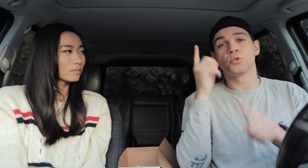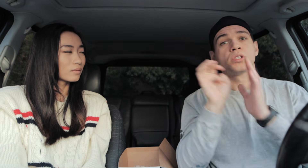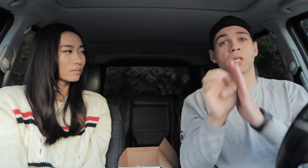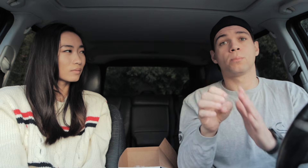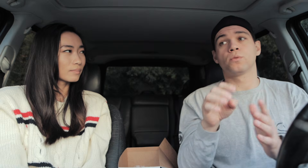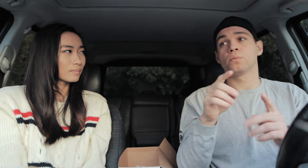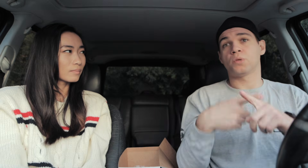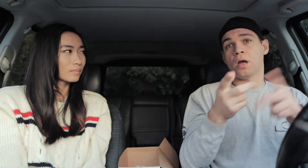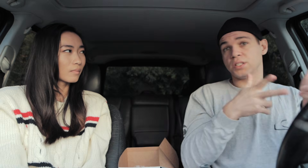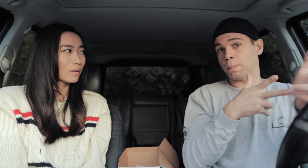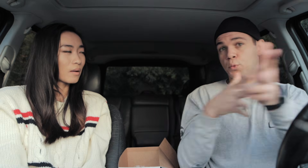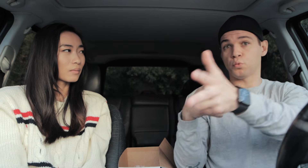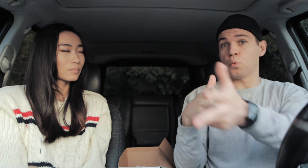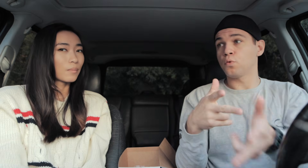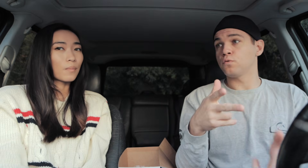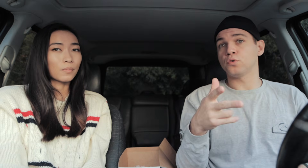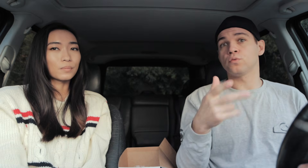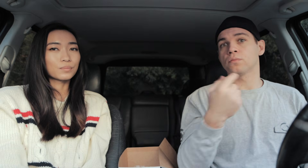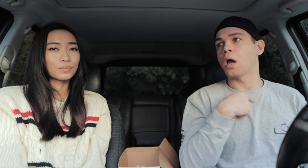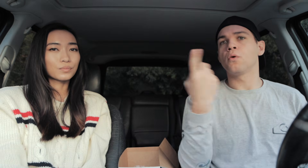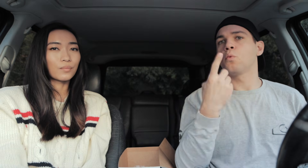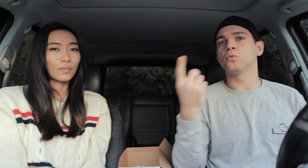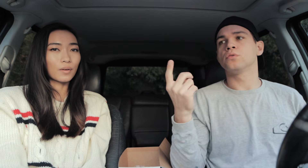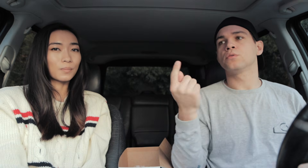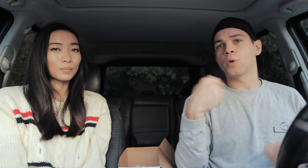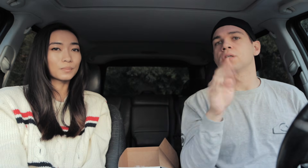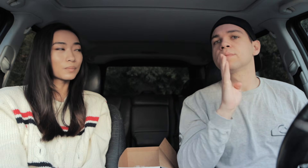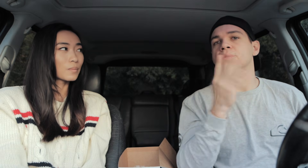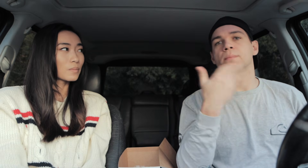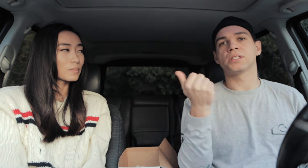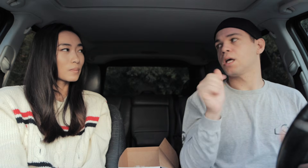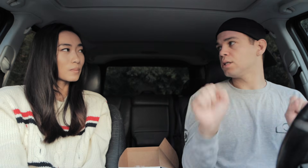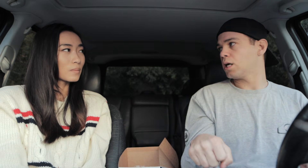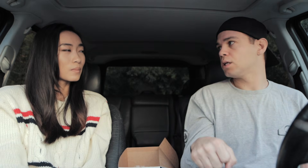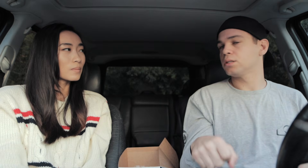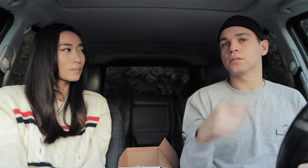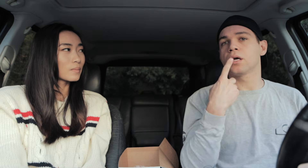for example when I get pulled over I always try to speak the best I can